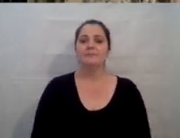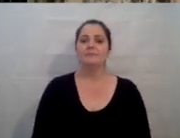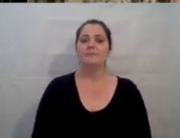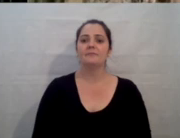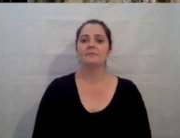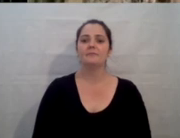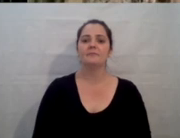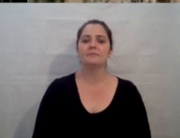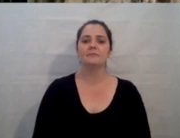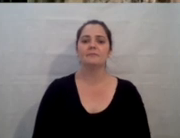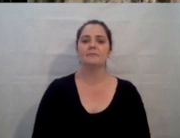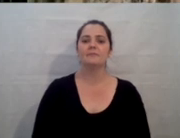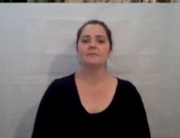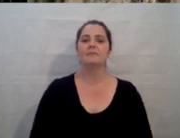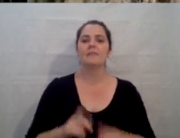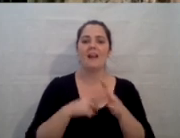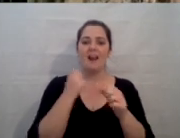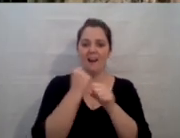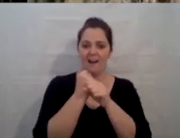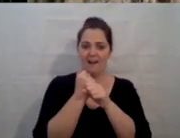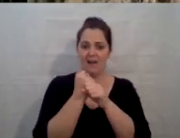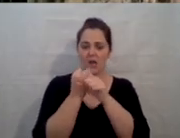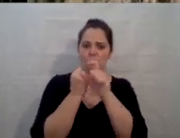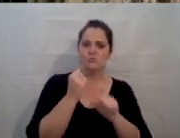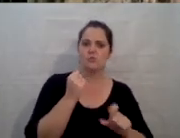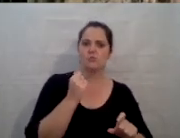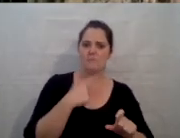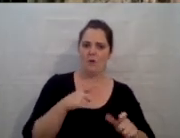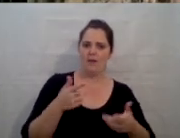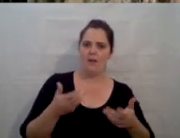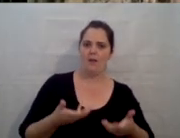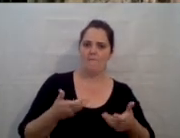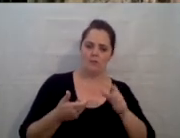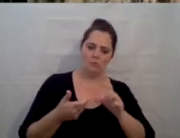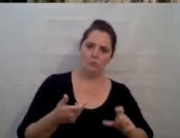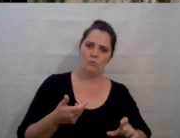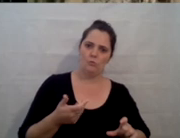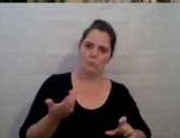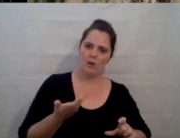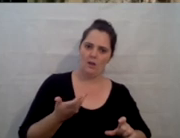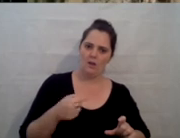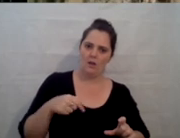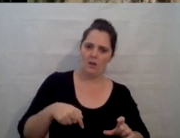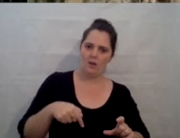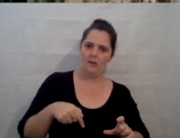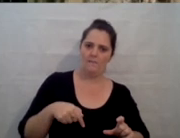This hip and leg is coming down and bearing his weight, the other leg is kicked out in that direction